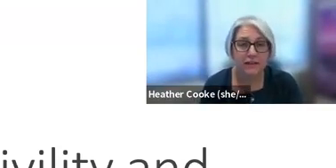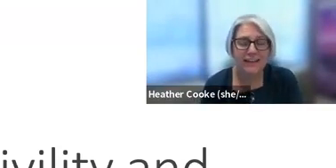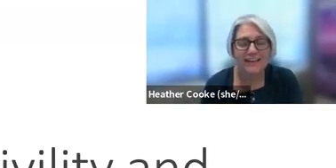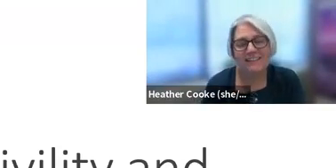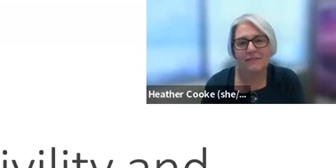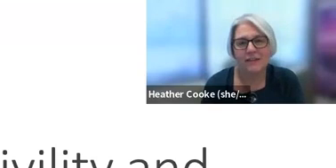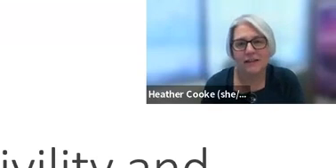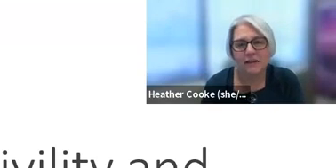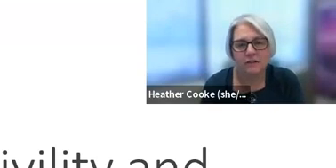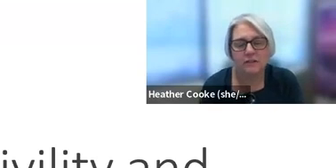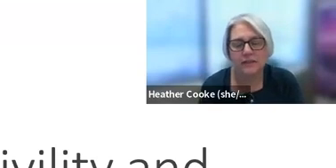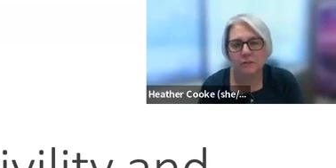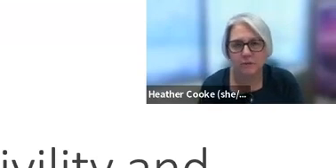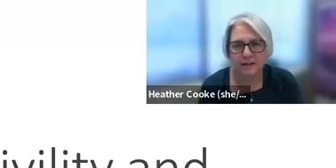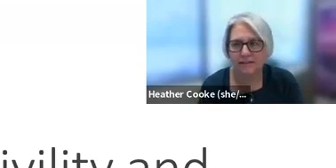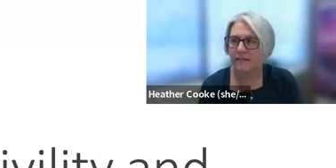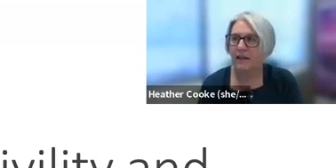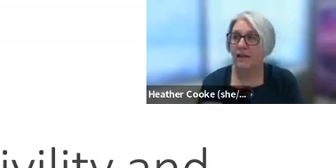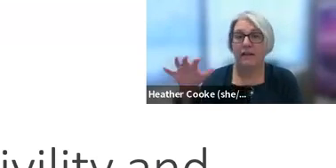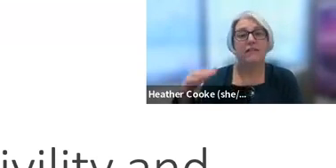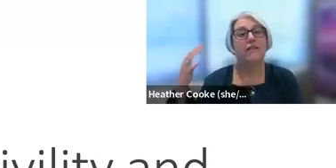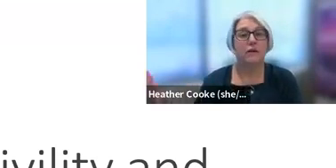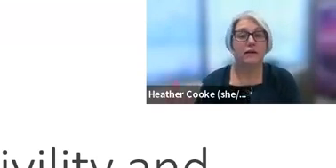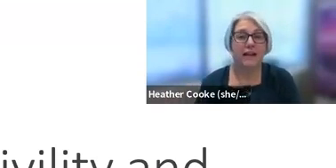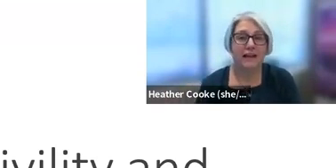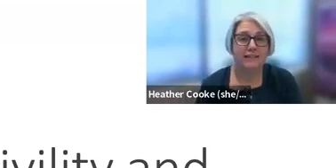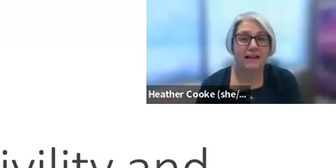around civility and incivility and long term care workplaces